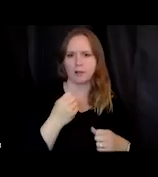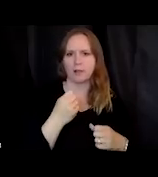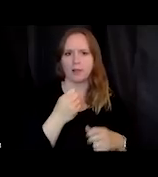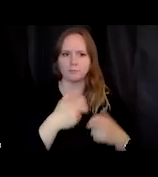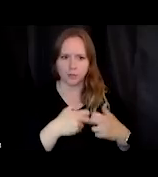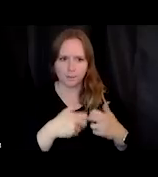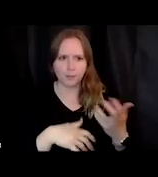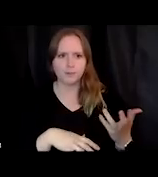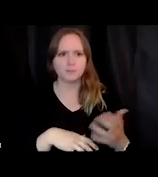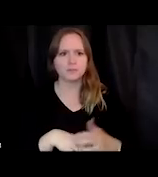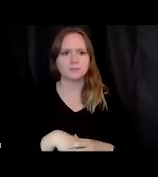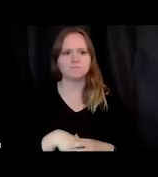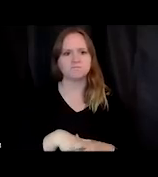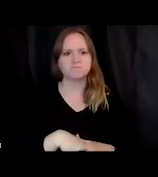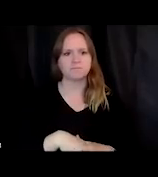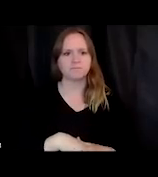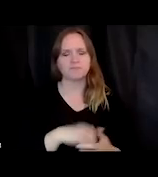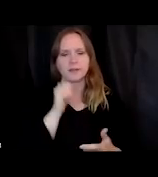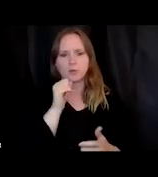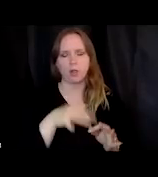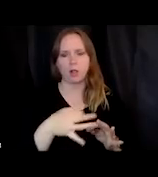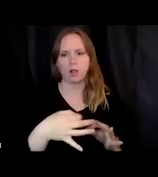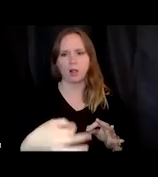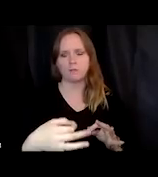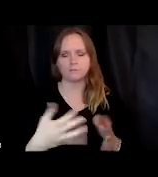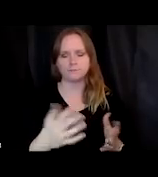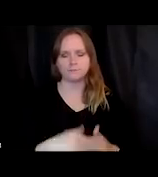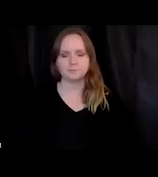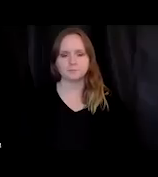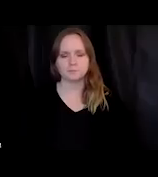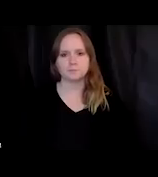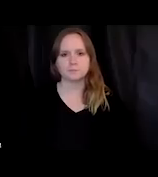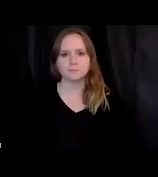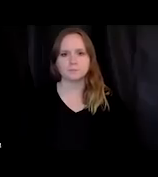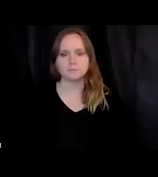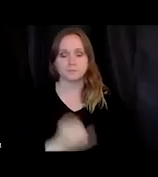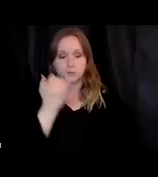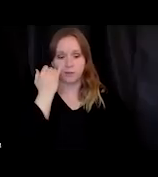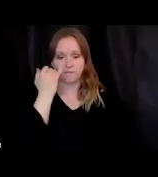or non-paying tenant, right? So if you're in that, in that place, we see that